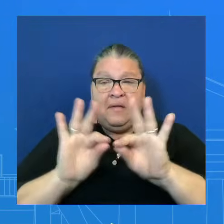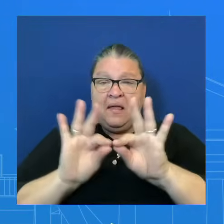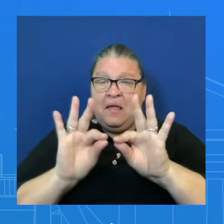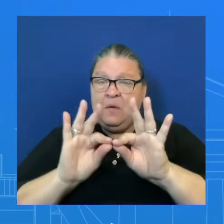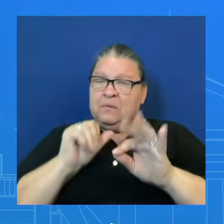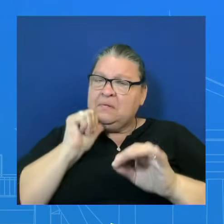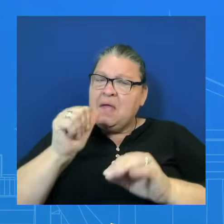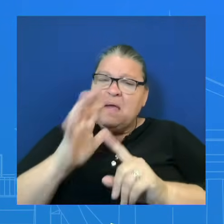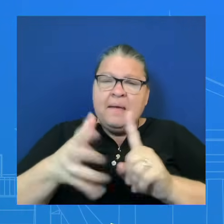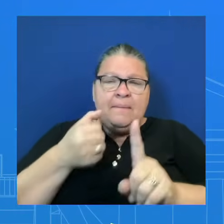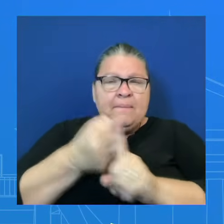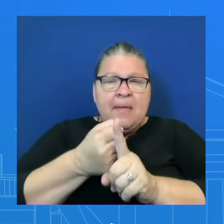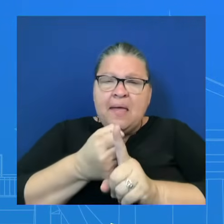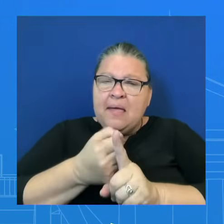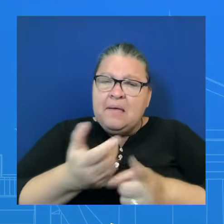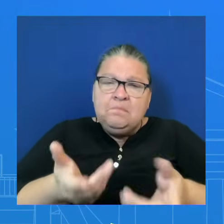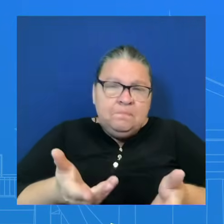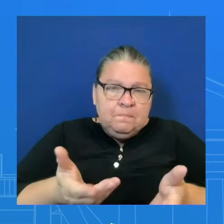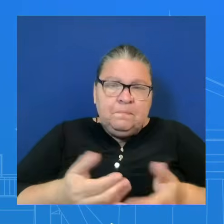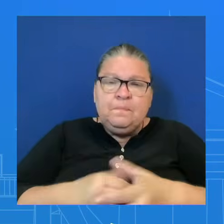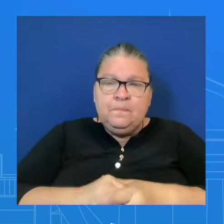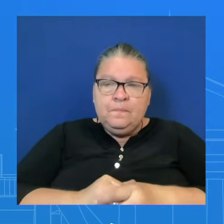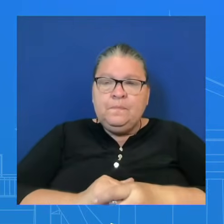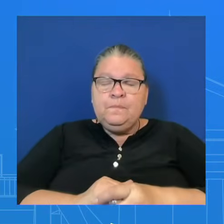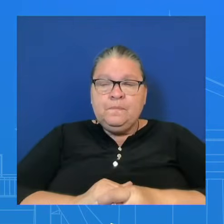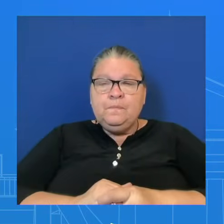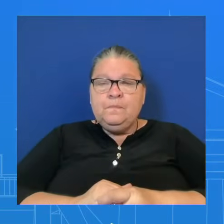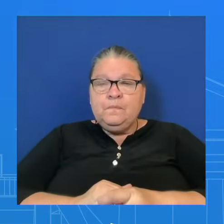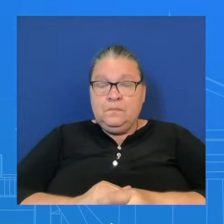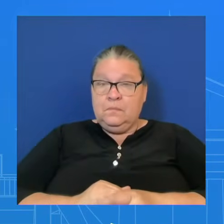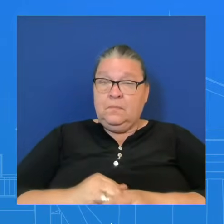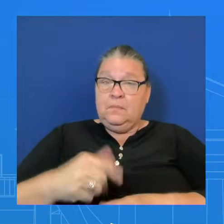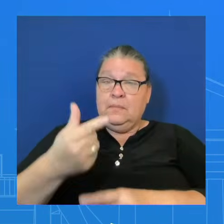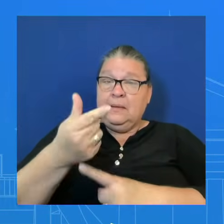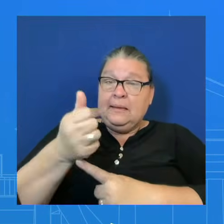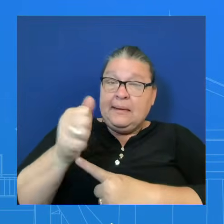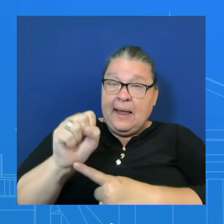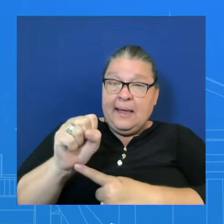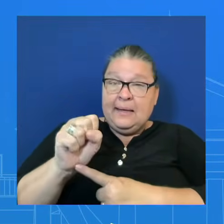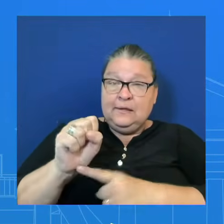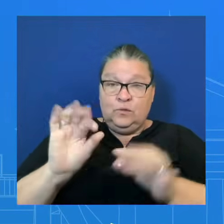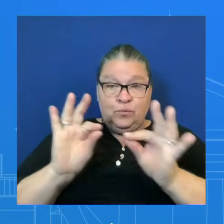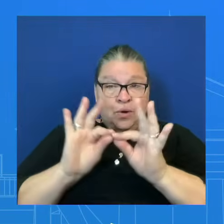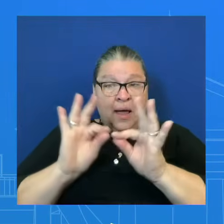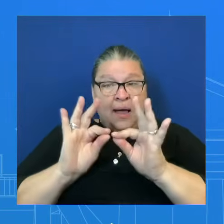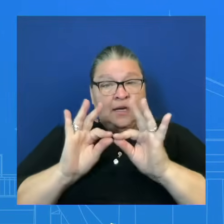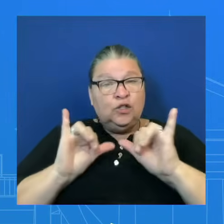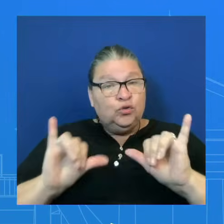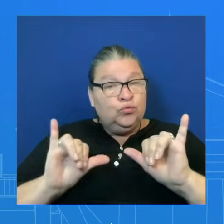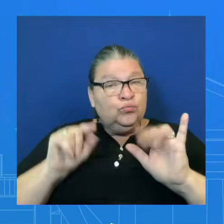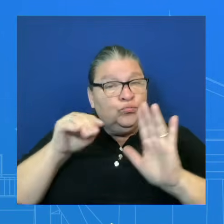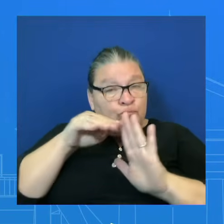and the price of gasoline continues to come down. So the President is going to stay focused on what's best for the American people,